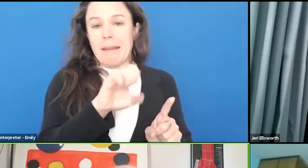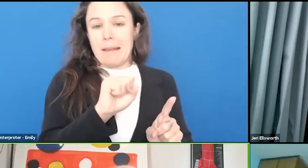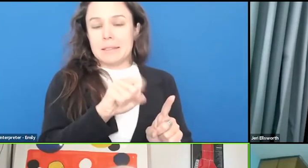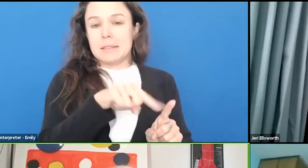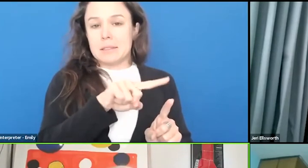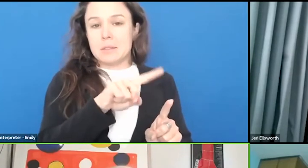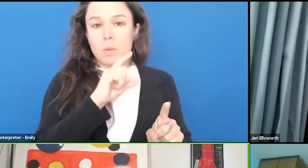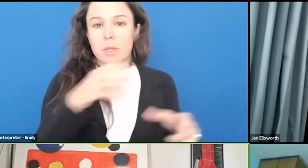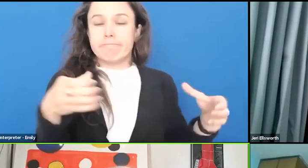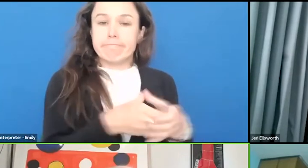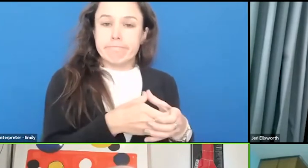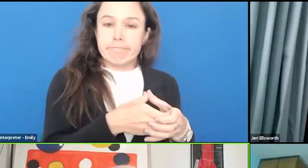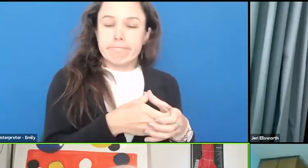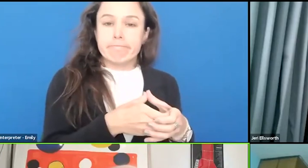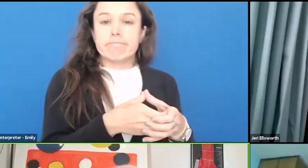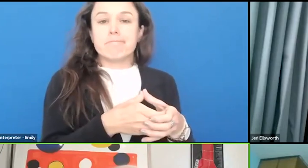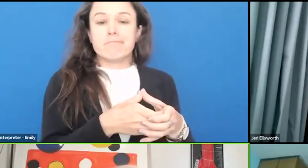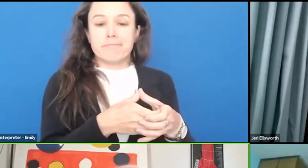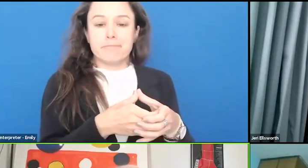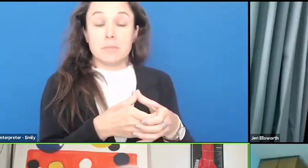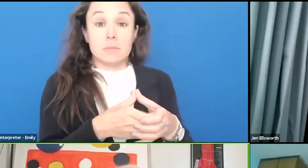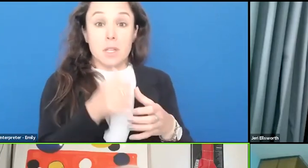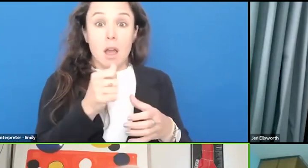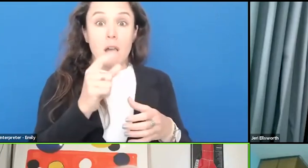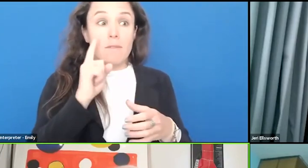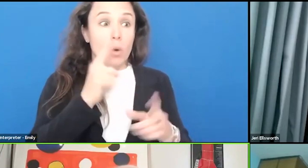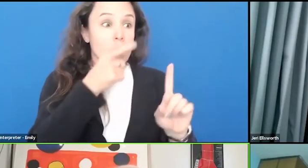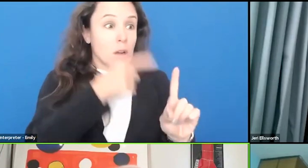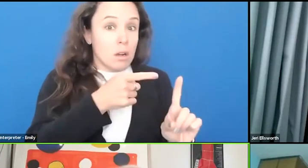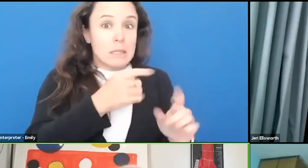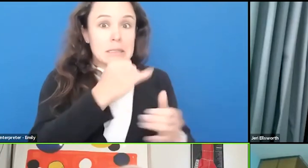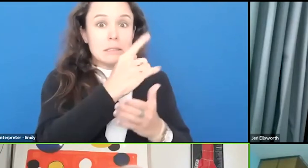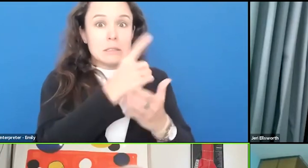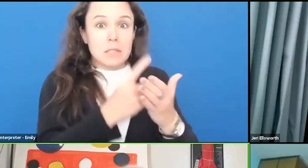clusterable as a group so you don't have to design it for the individual, other times you will have